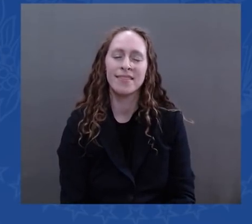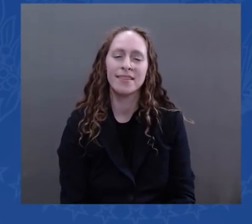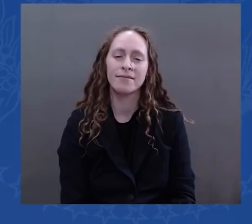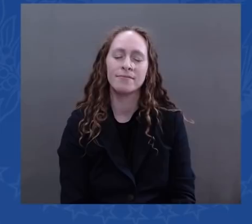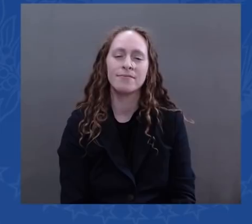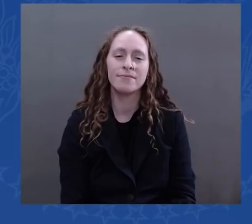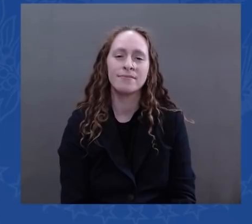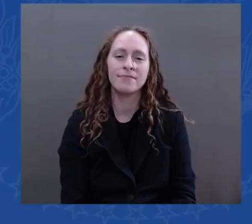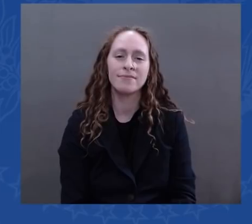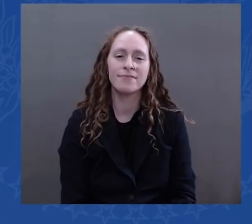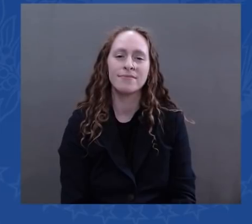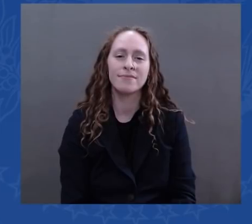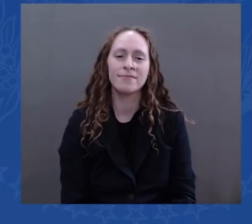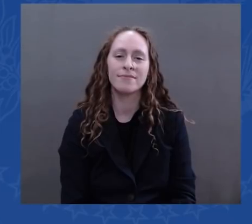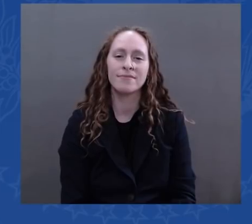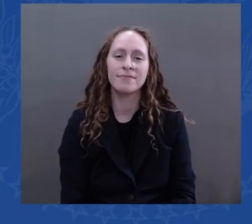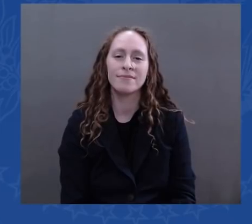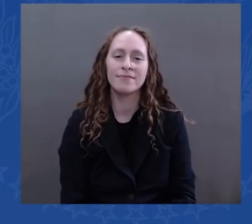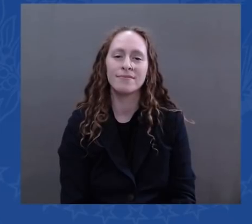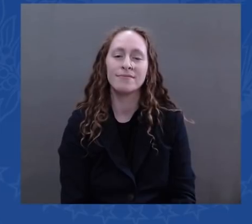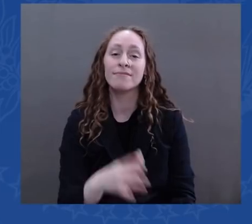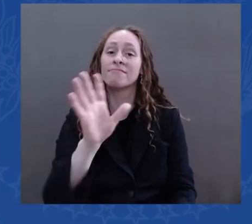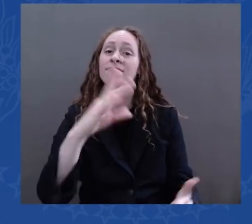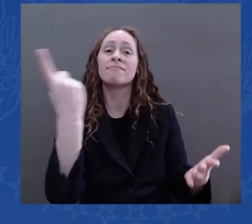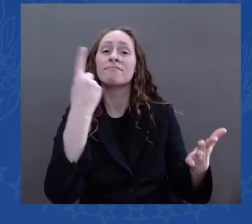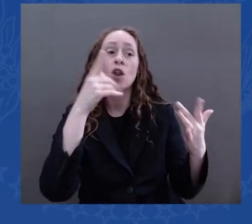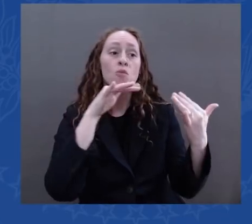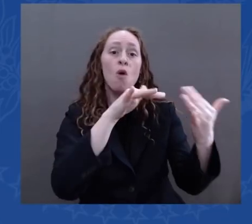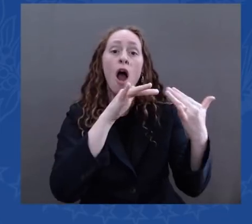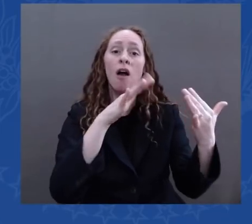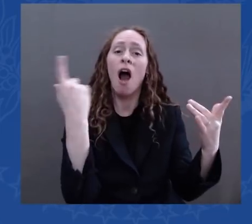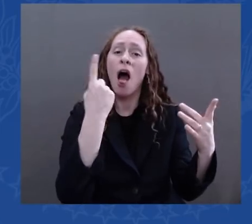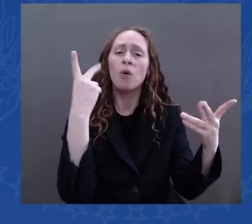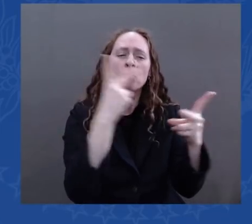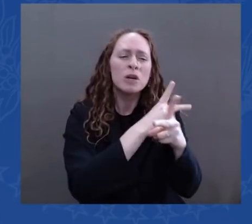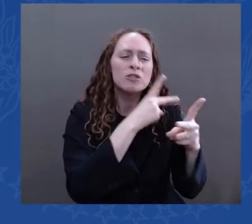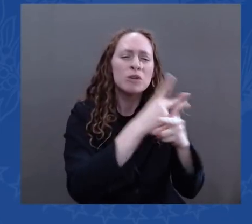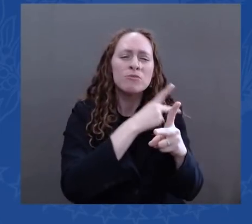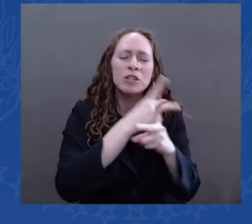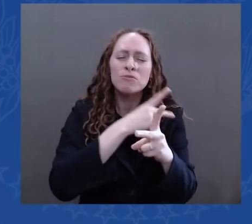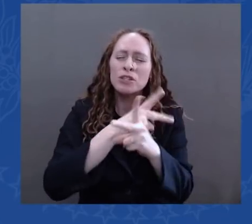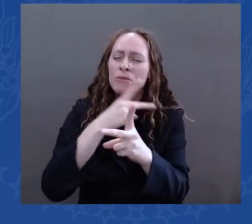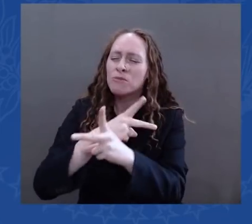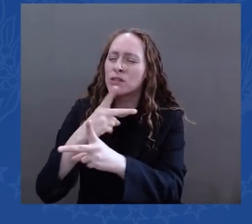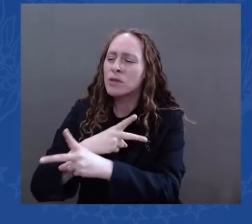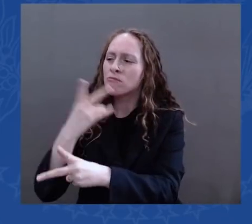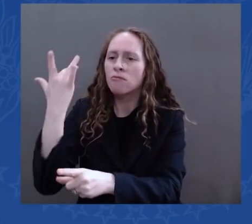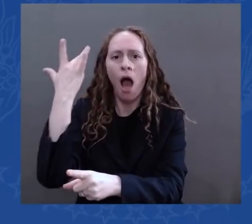The last thing I want to do is engage in a land war or a nuclear war with Russia. That's not part of it.